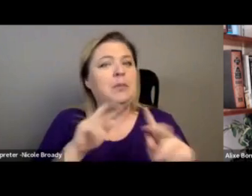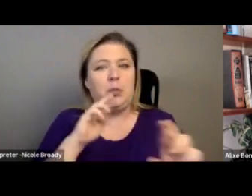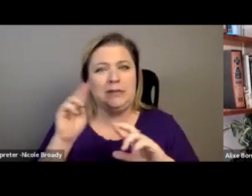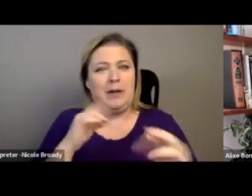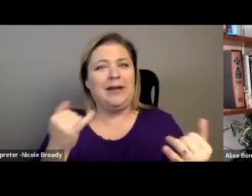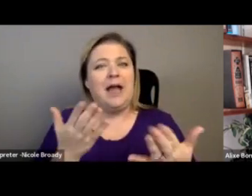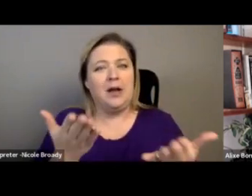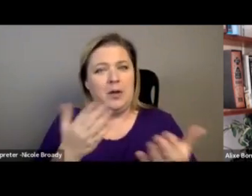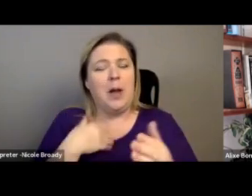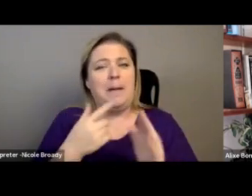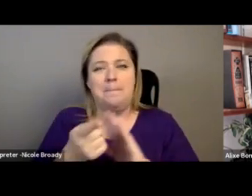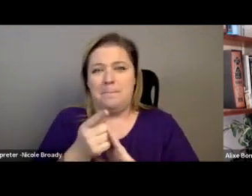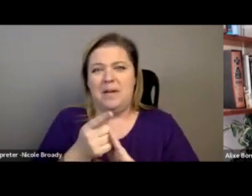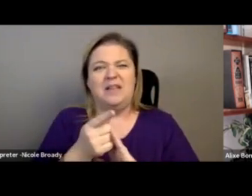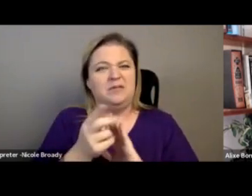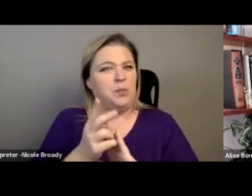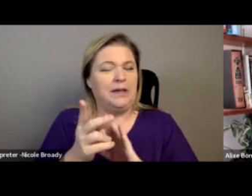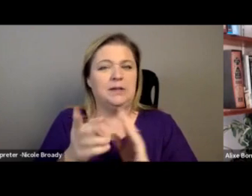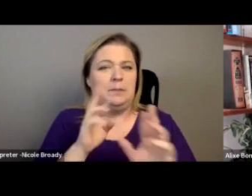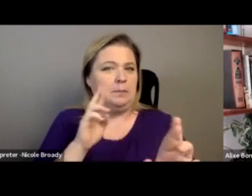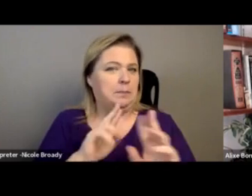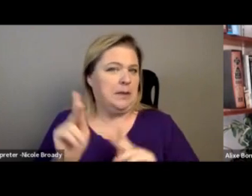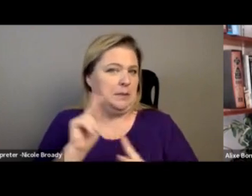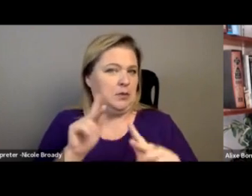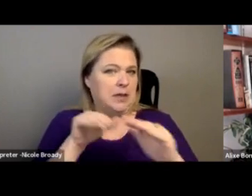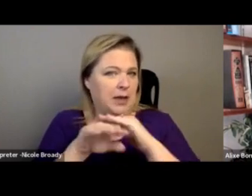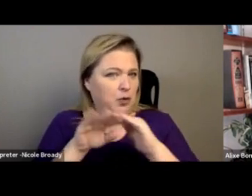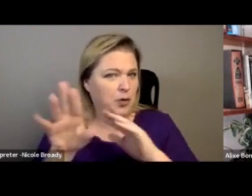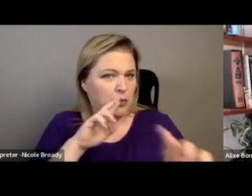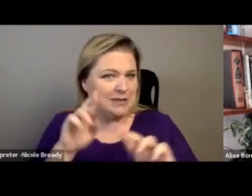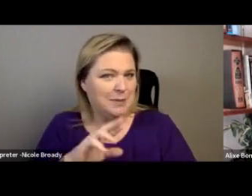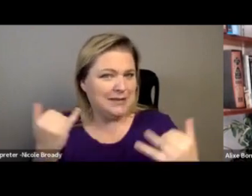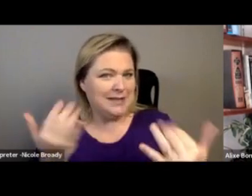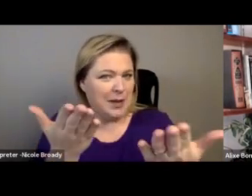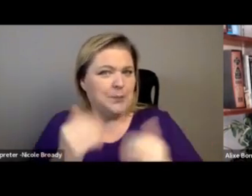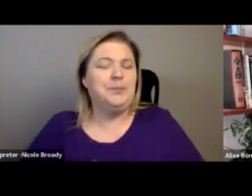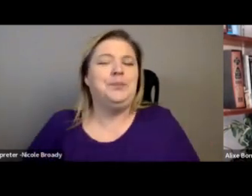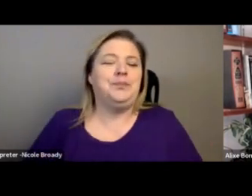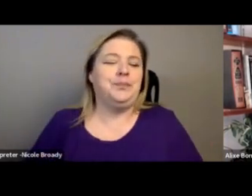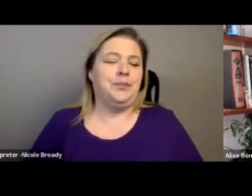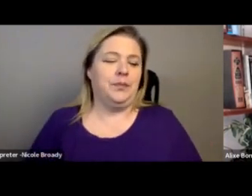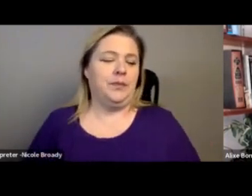And we'll give it another few minutes for people to enter their responses. Currently, we